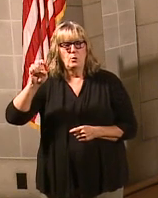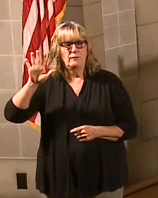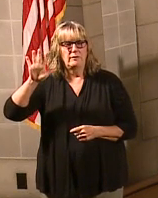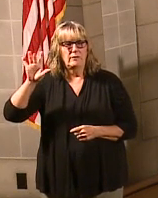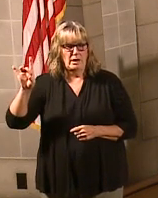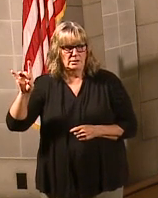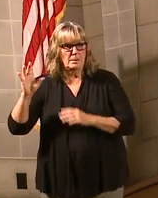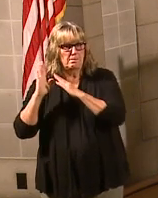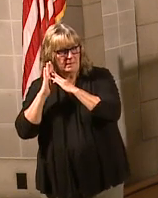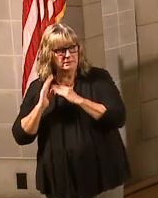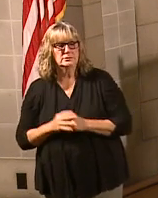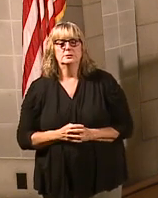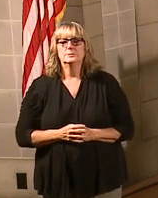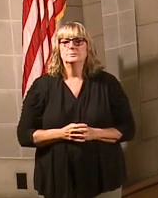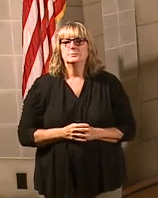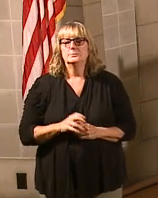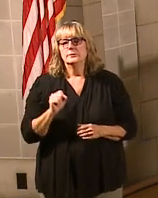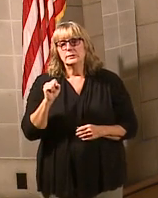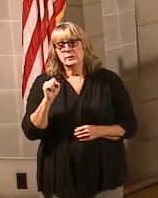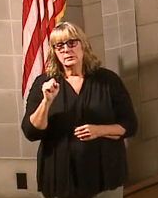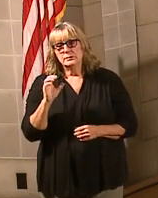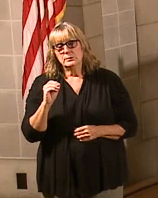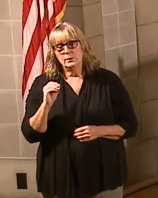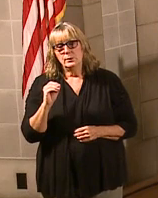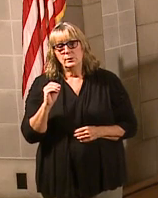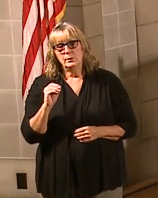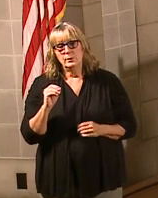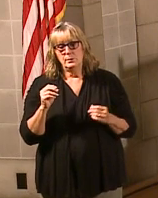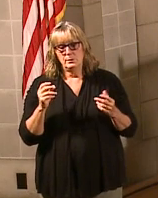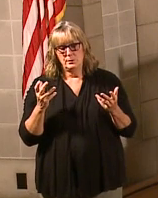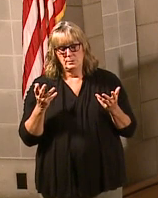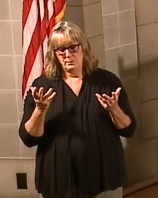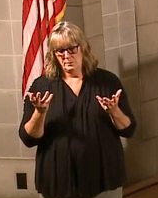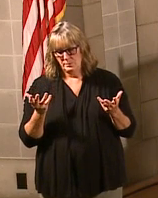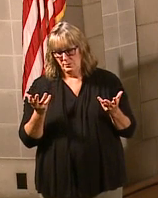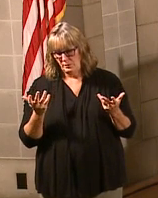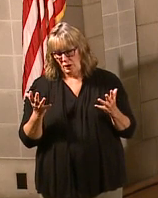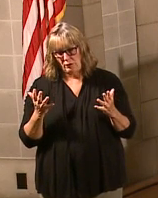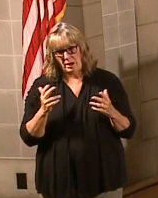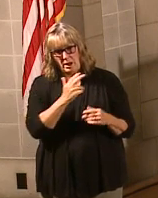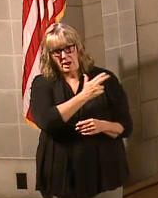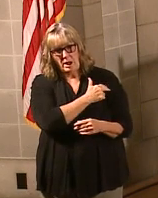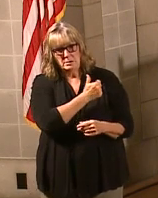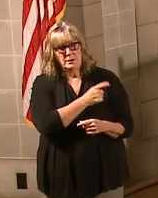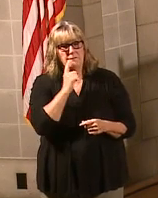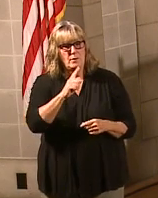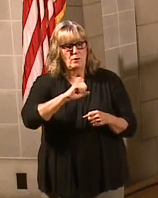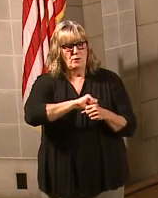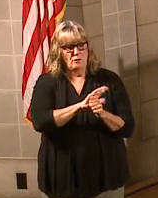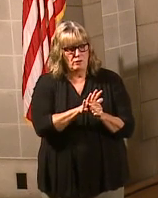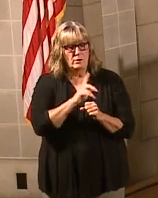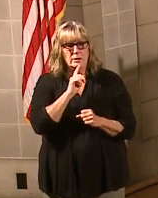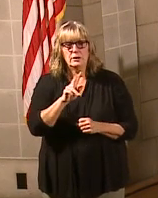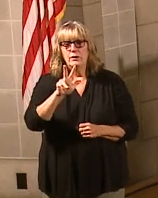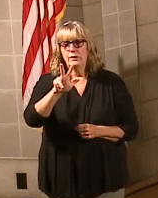PEDIATRIC IS 59% OCCUPIED.